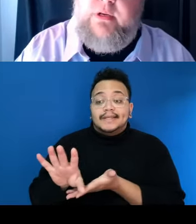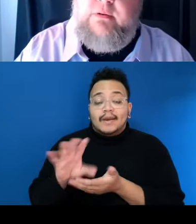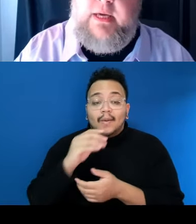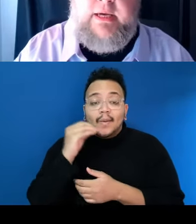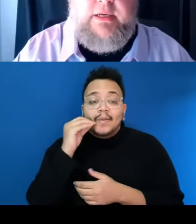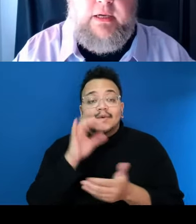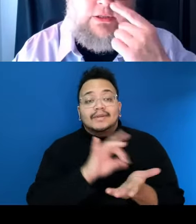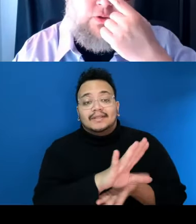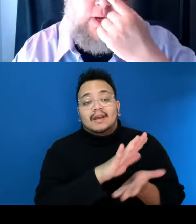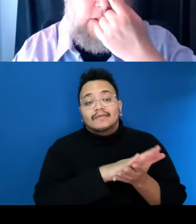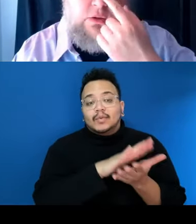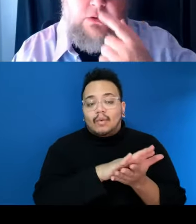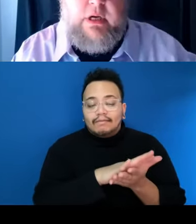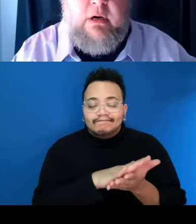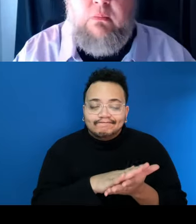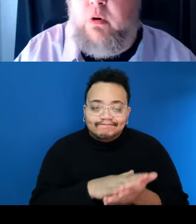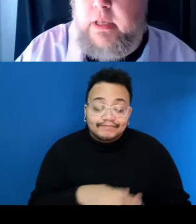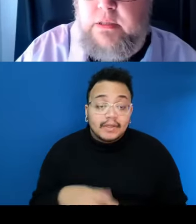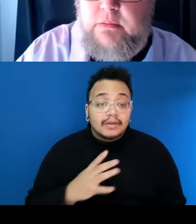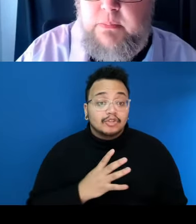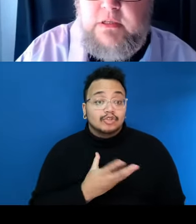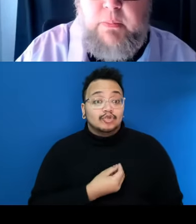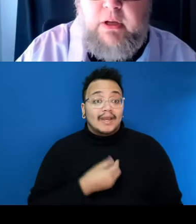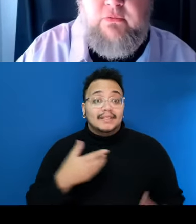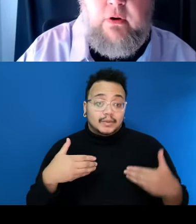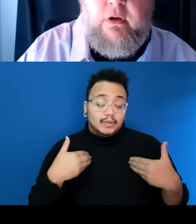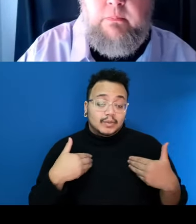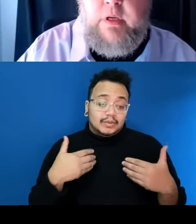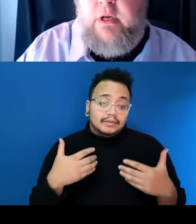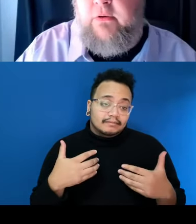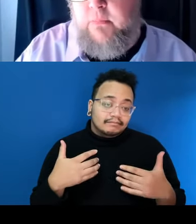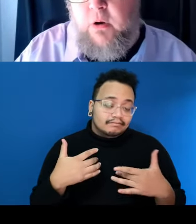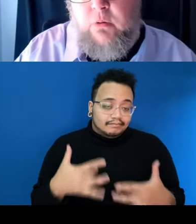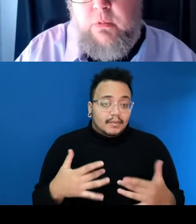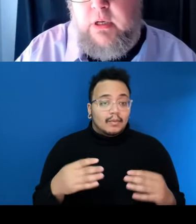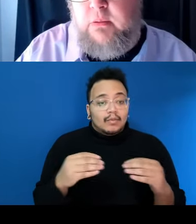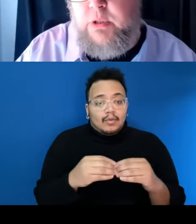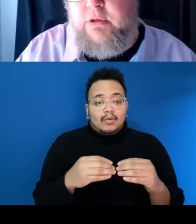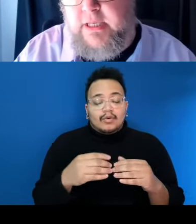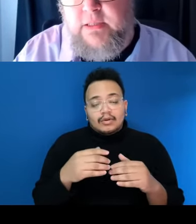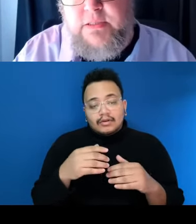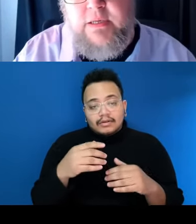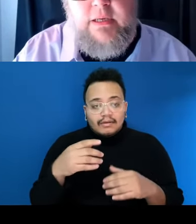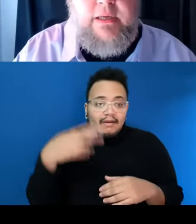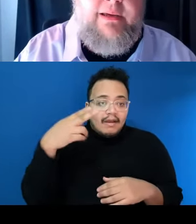We know that trans youth are more likely to be expelled from home when they're kids.